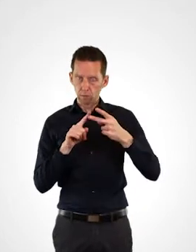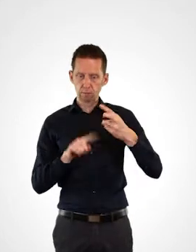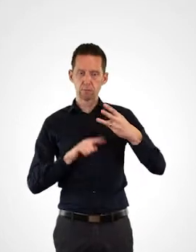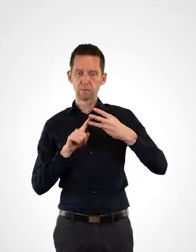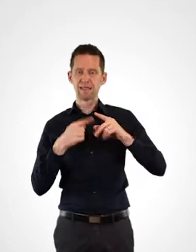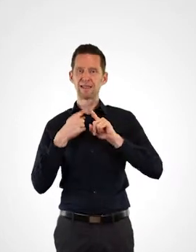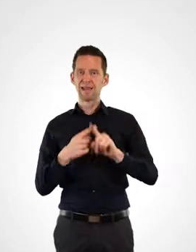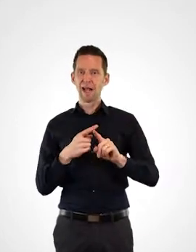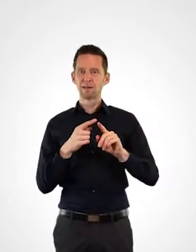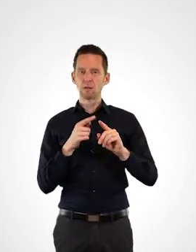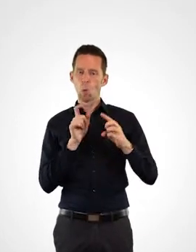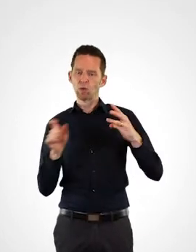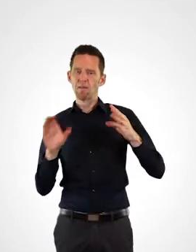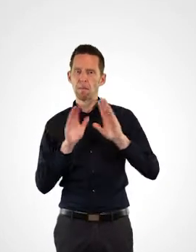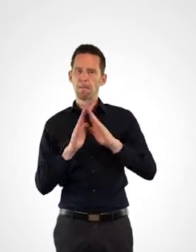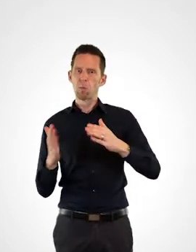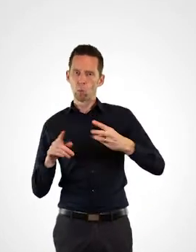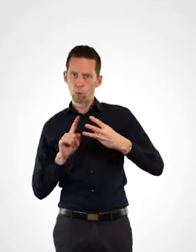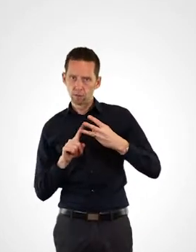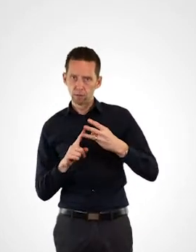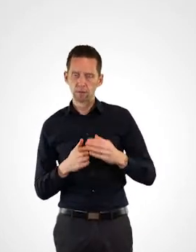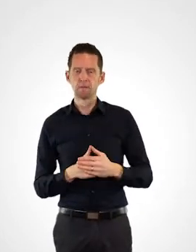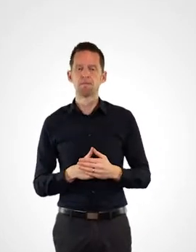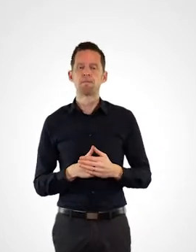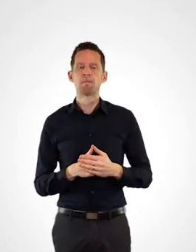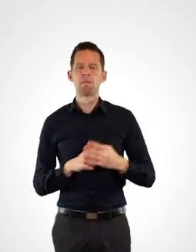we select target words from those books,